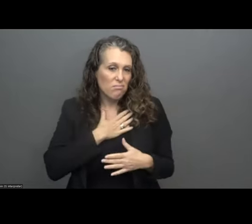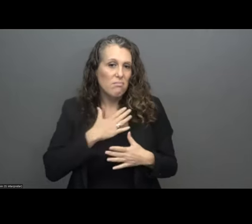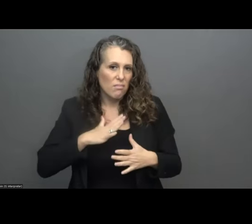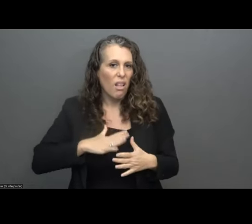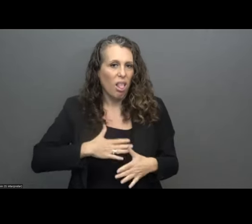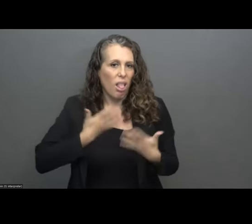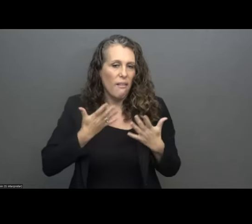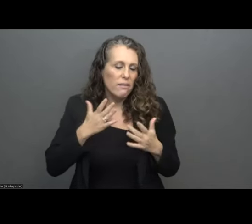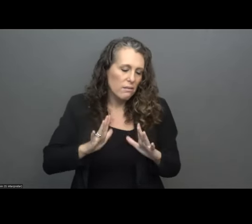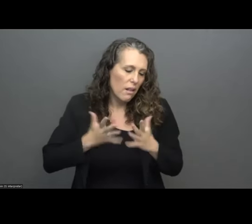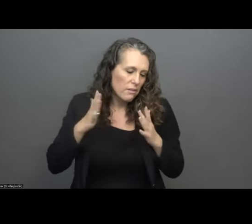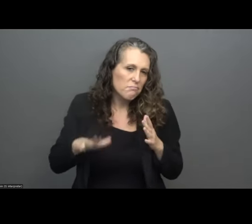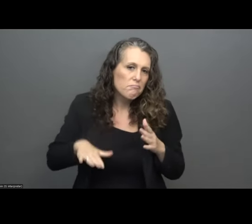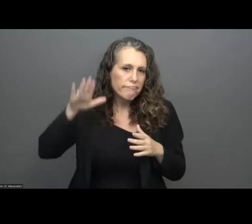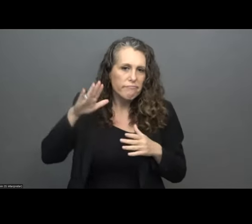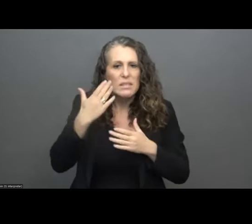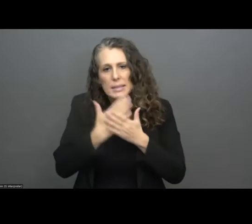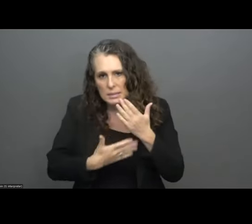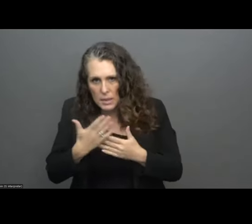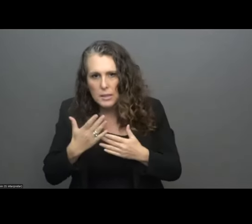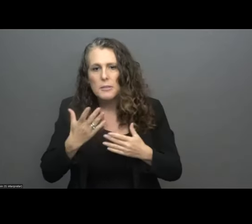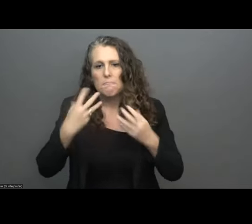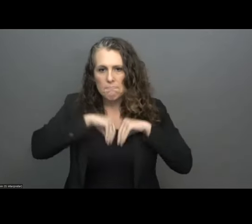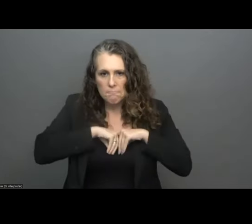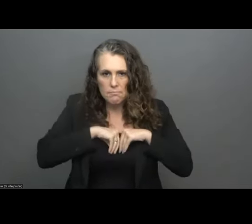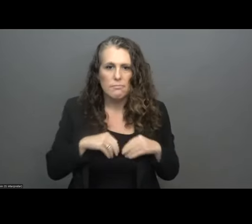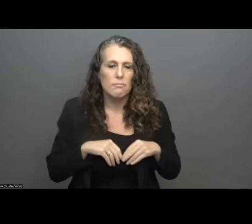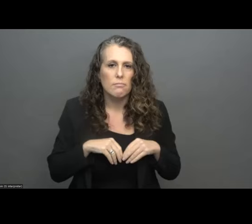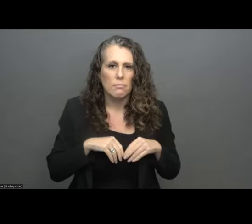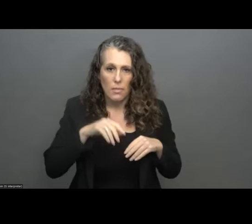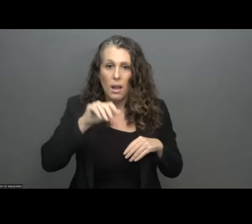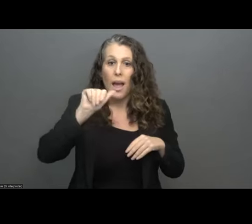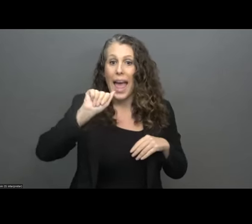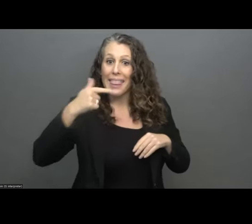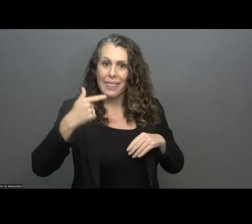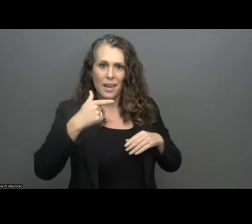own disabilities, and have benefited from accessible technology, over the years, and